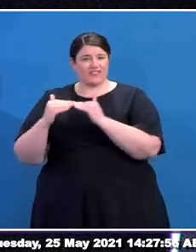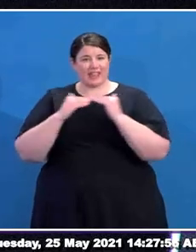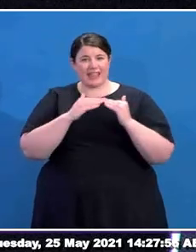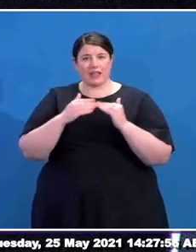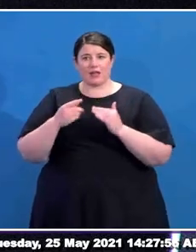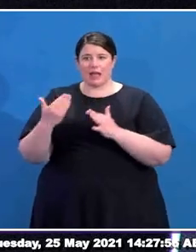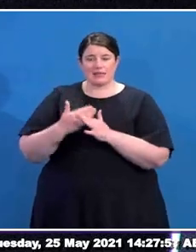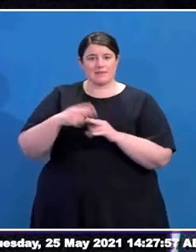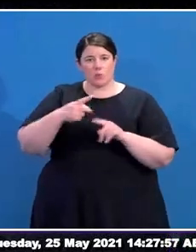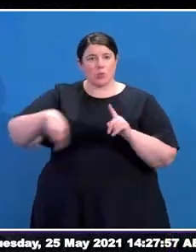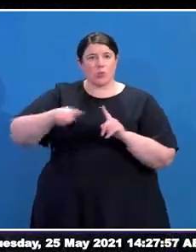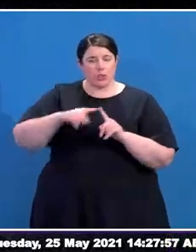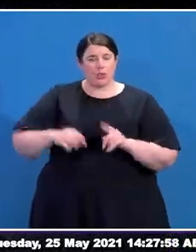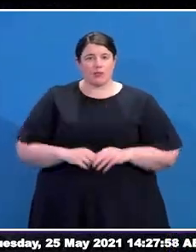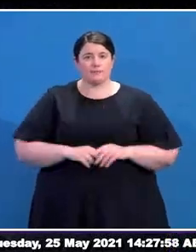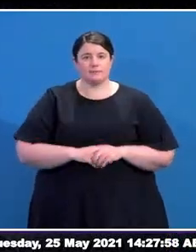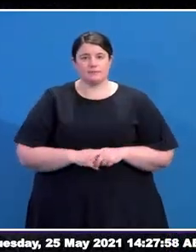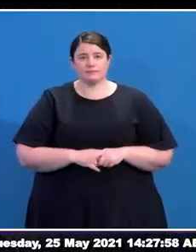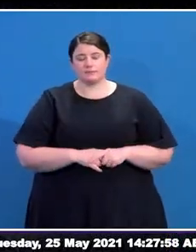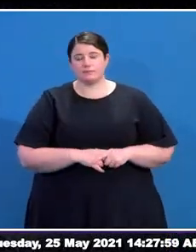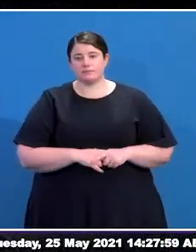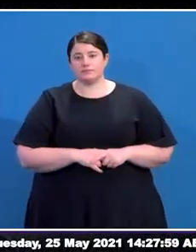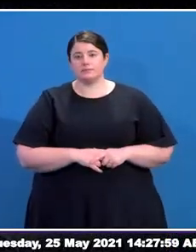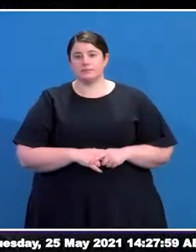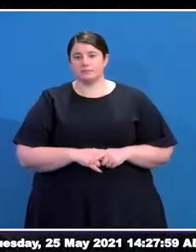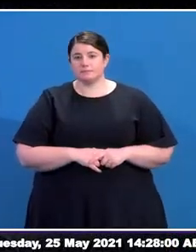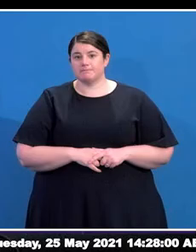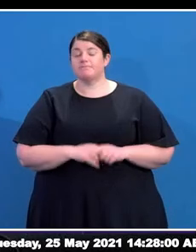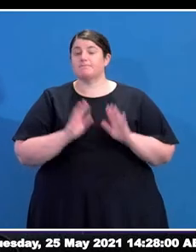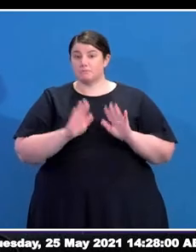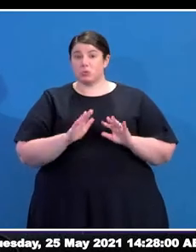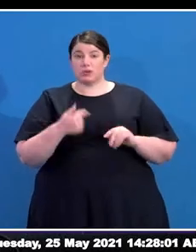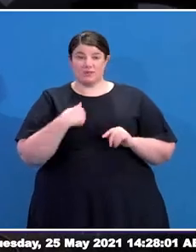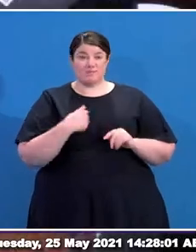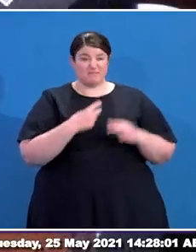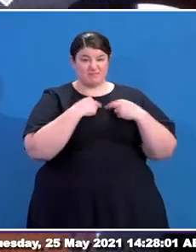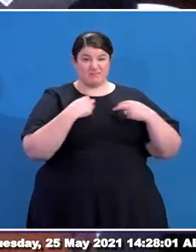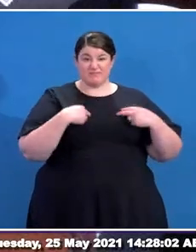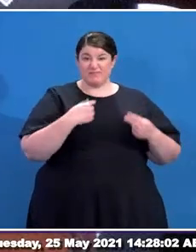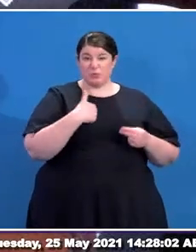Thank you. Can I turn then to the topic of investigations.